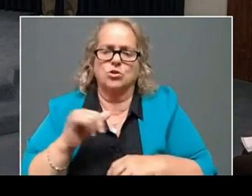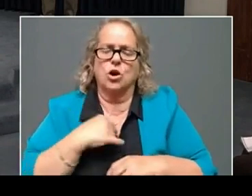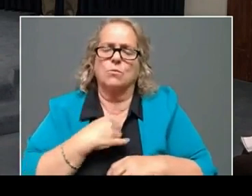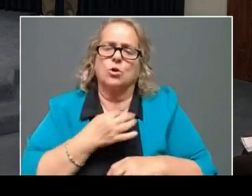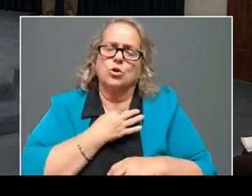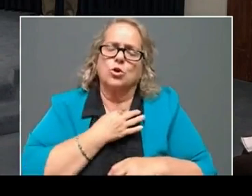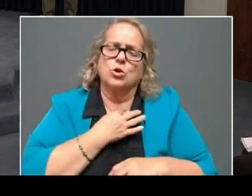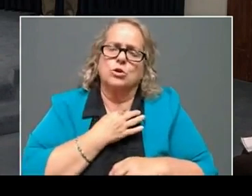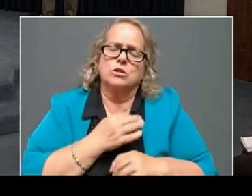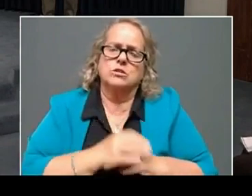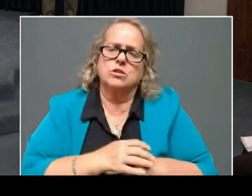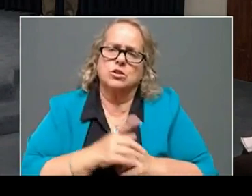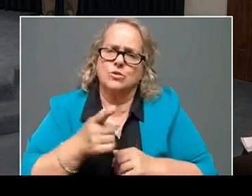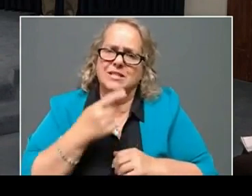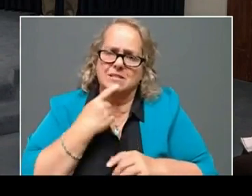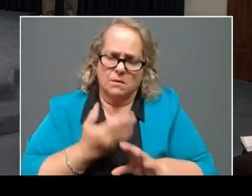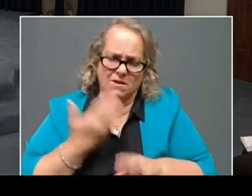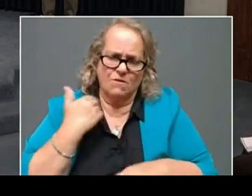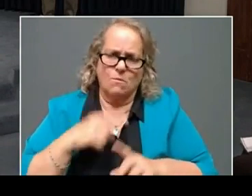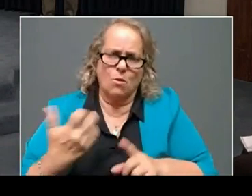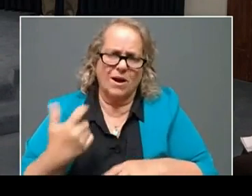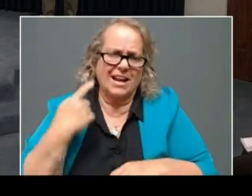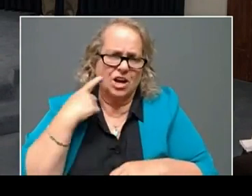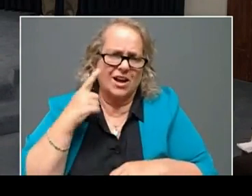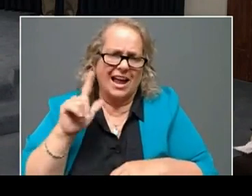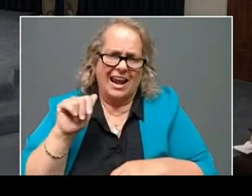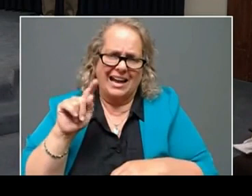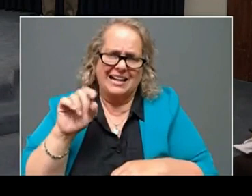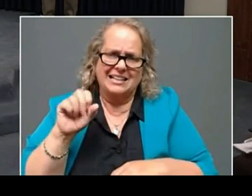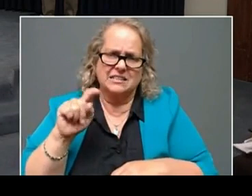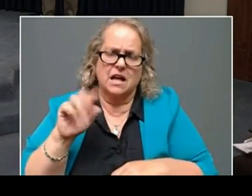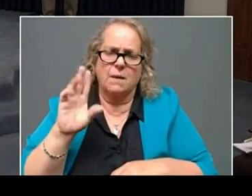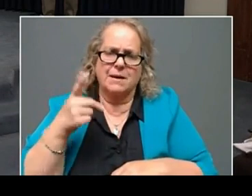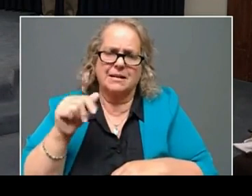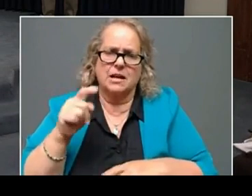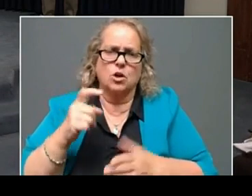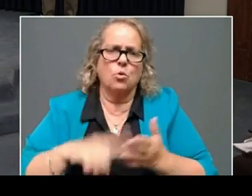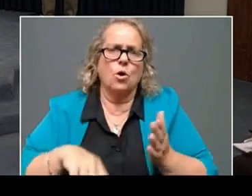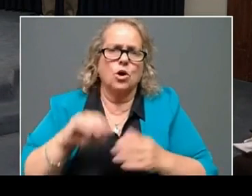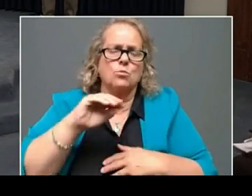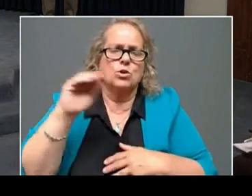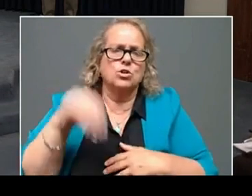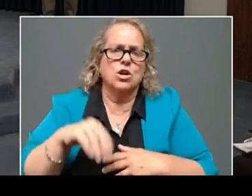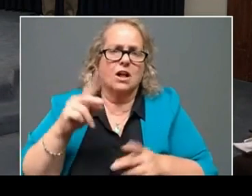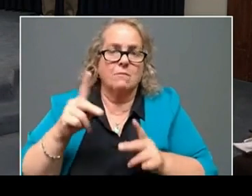said this before but I just want to hear the latest update what percentage of the people who are being hospitalized are unvaccinated